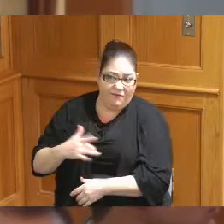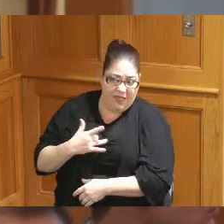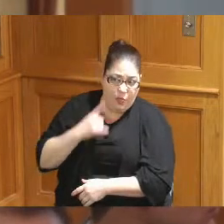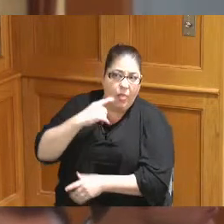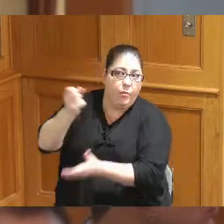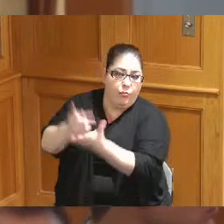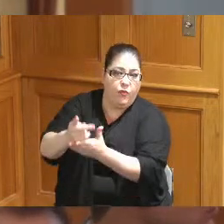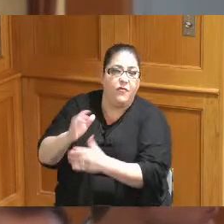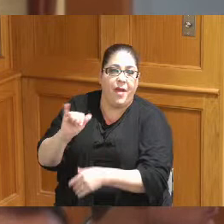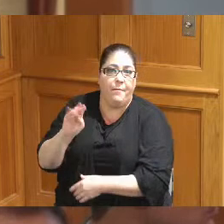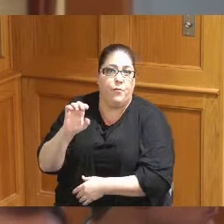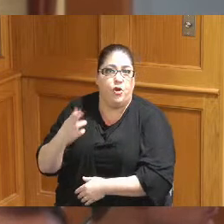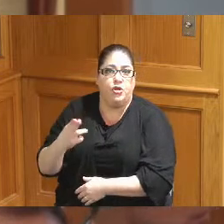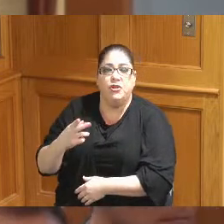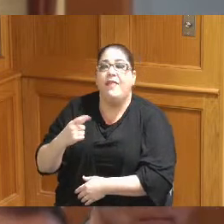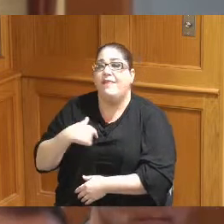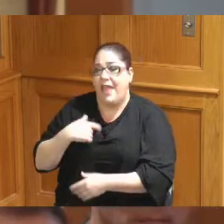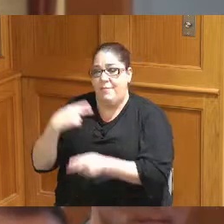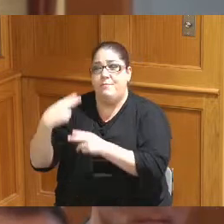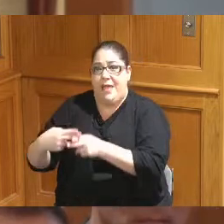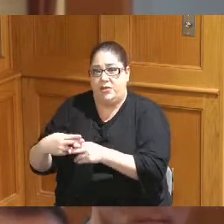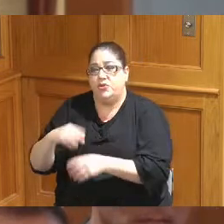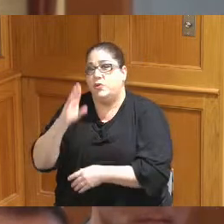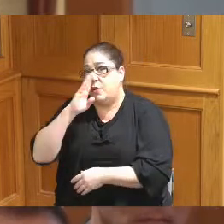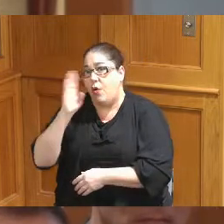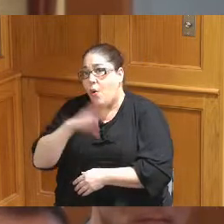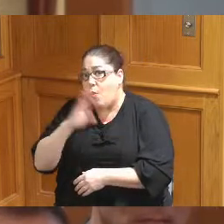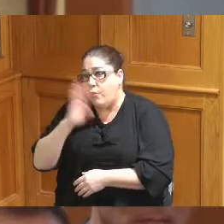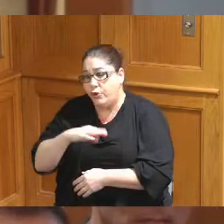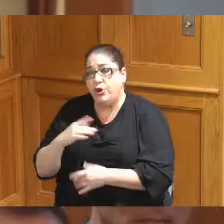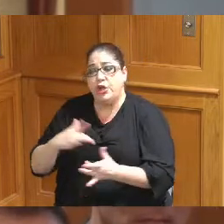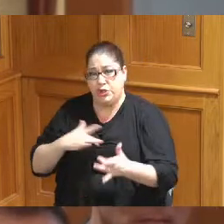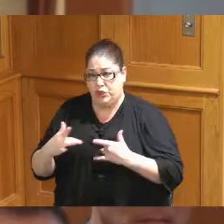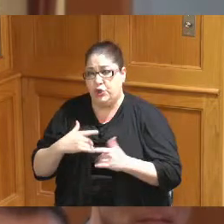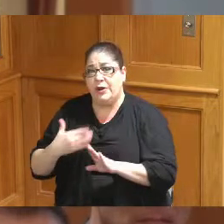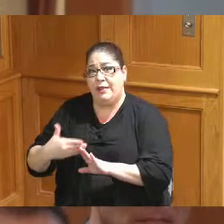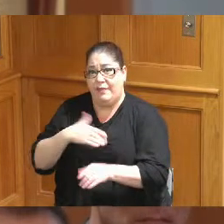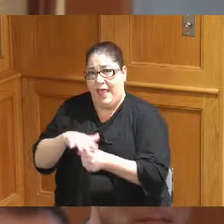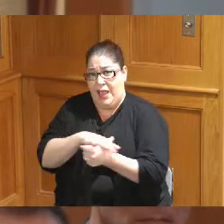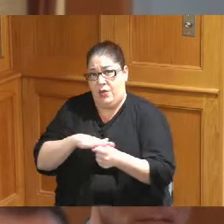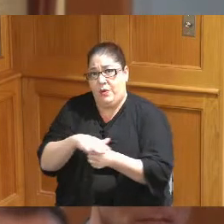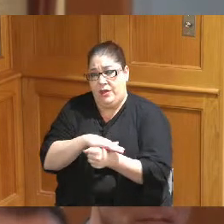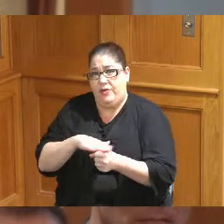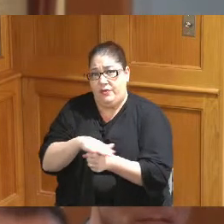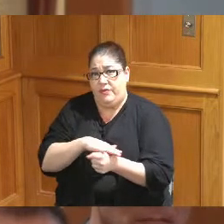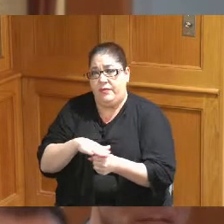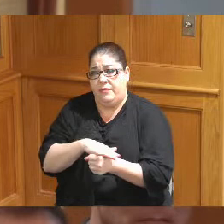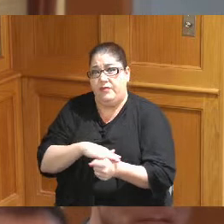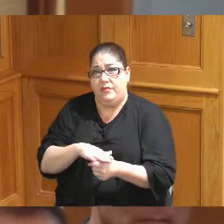also added that odor has been a concern in the St. Bernard community and surrounding communities